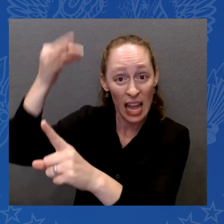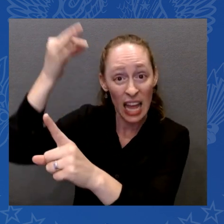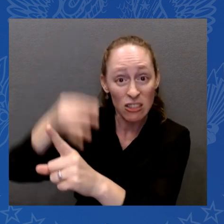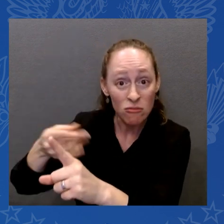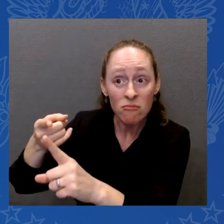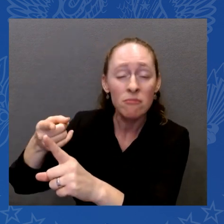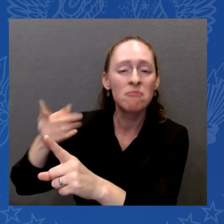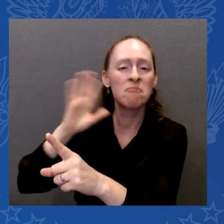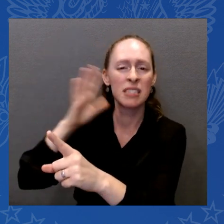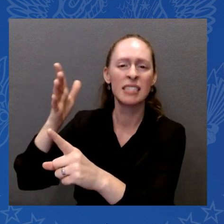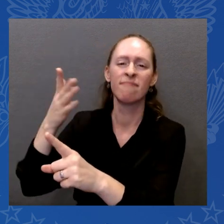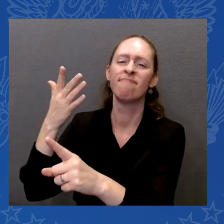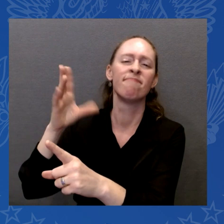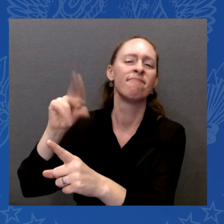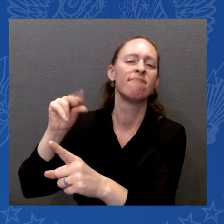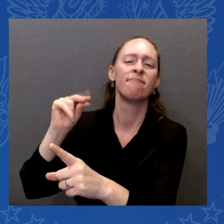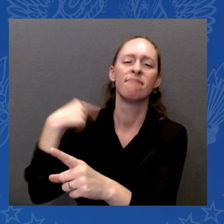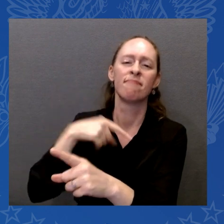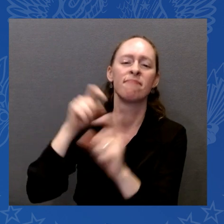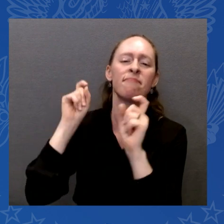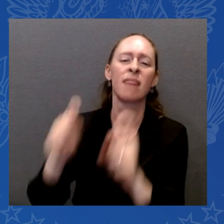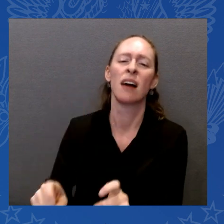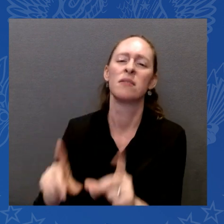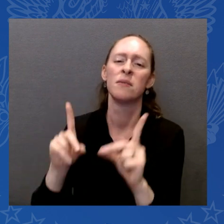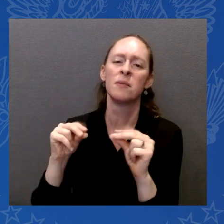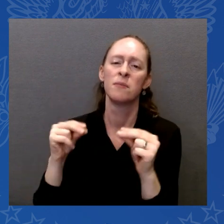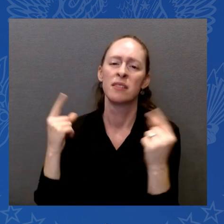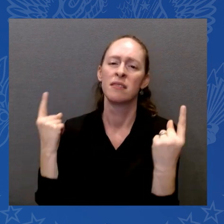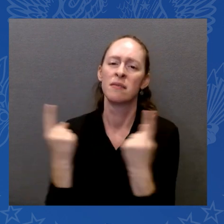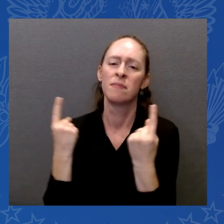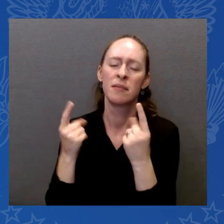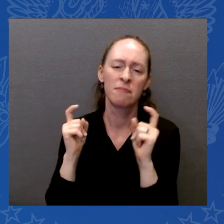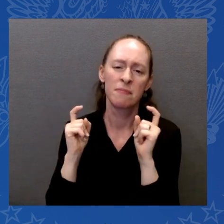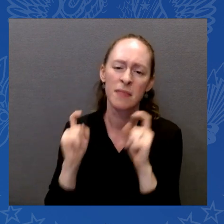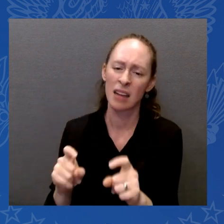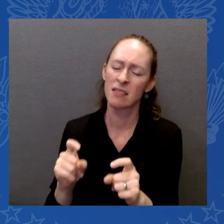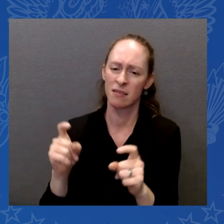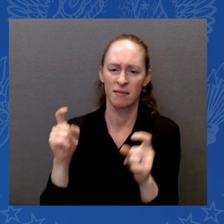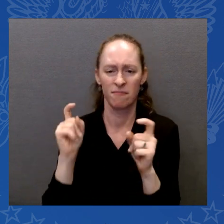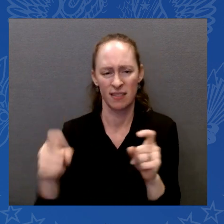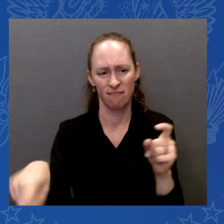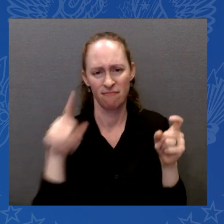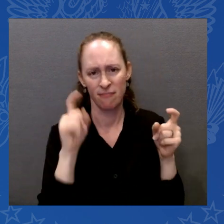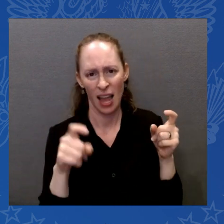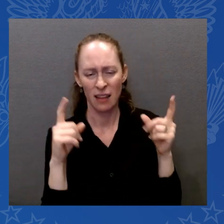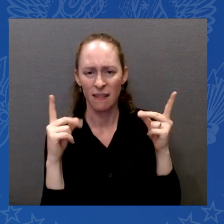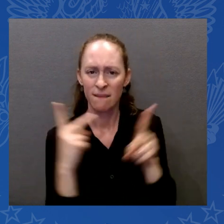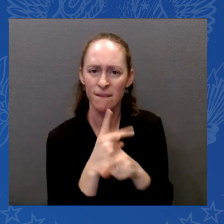to protect our communities and to push for legislation that reinstates basic human rights for every person,